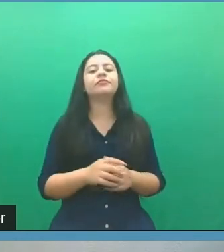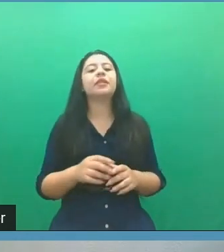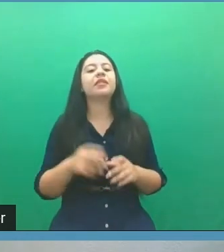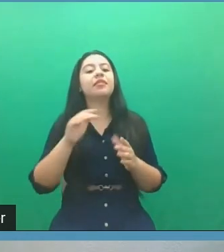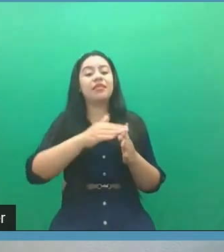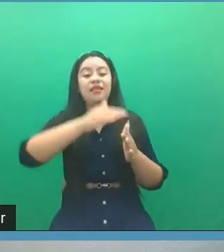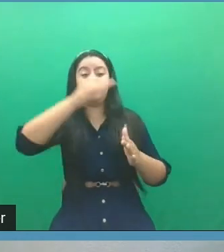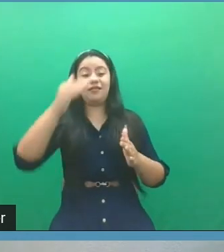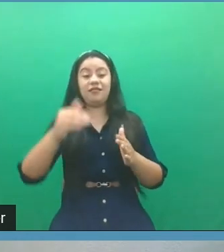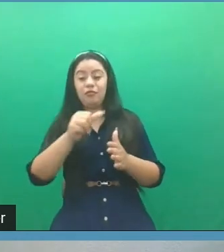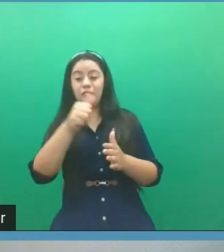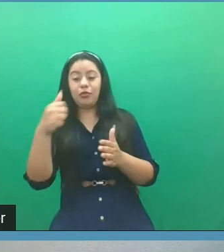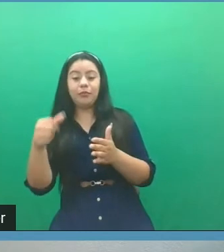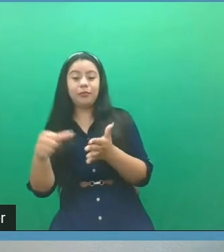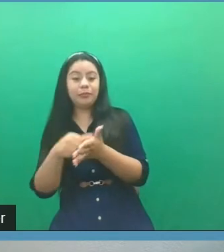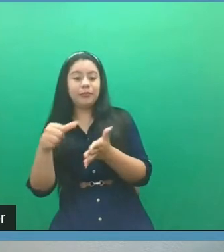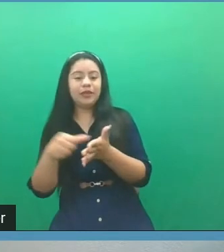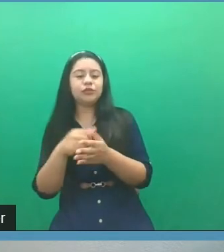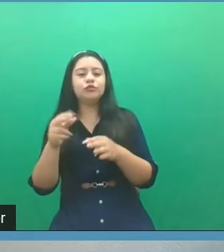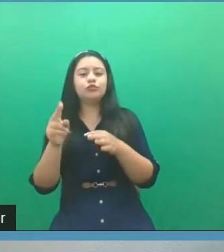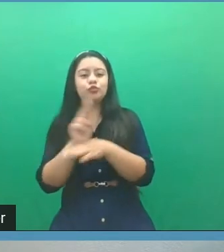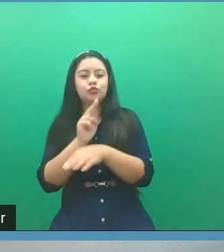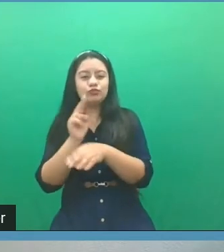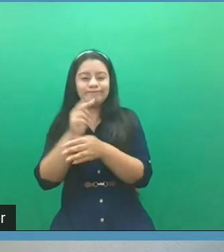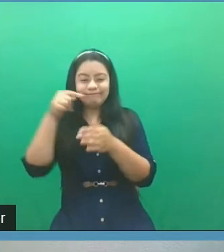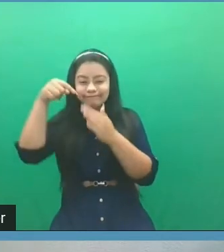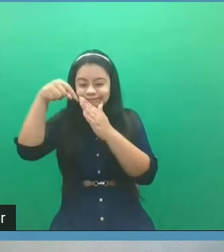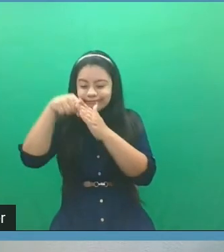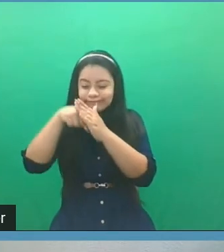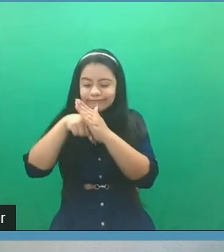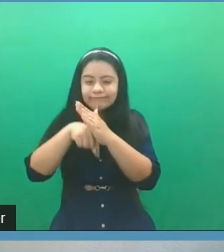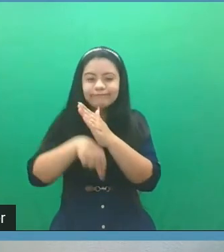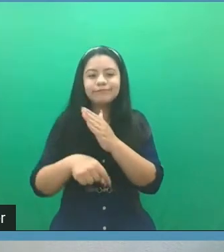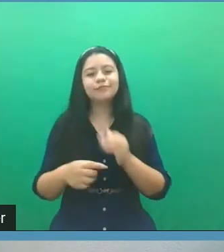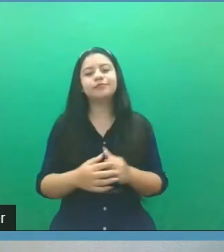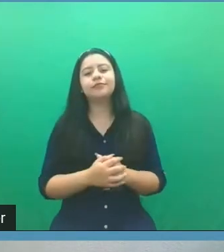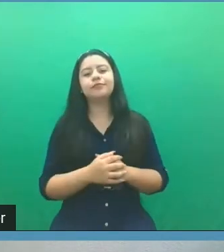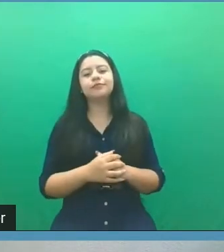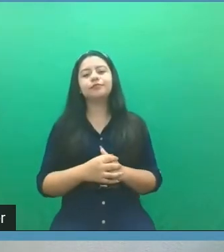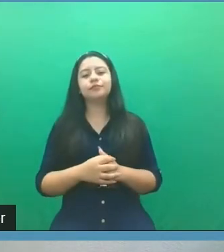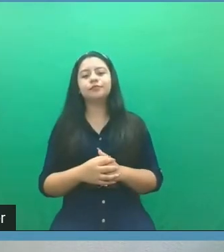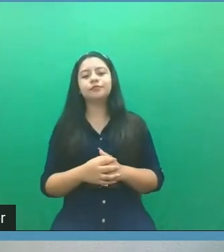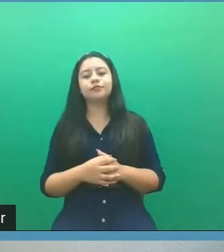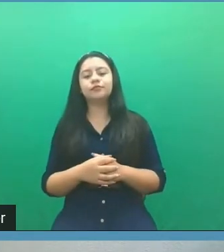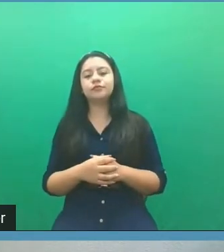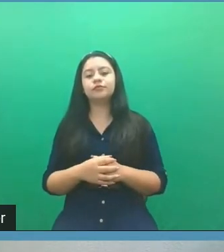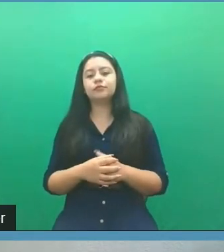page of the whole object. And just to say there's a parallel here for in gallery presentation as